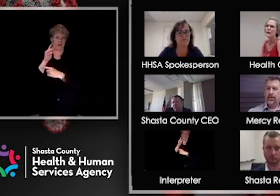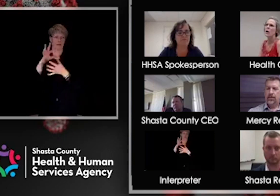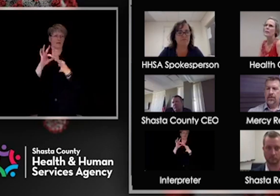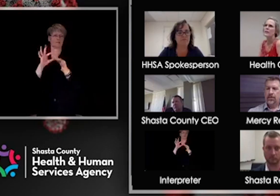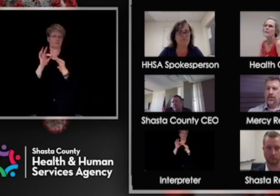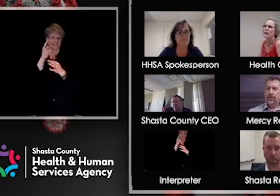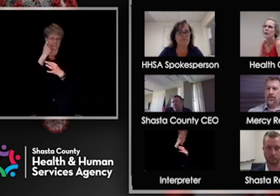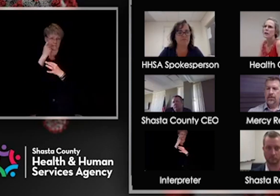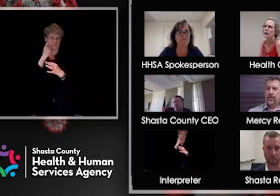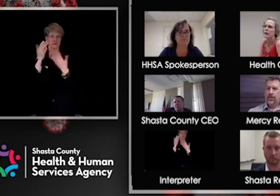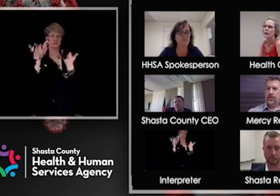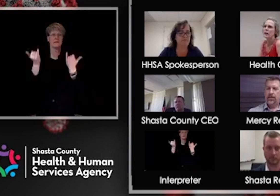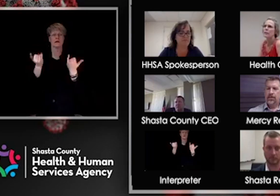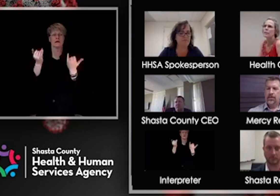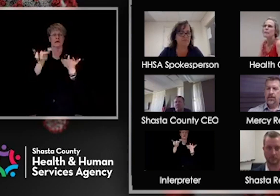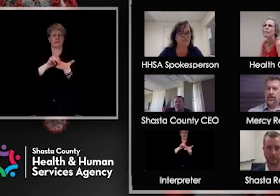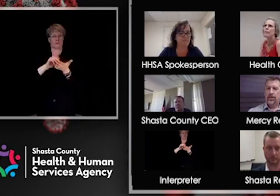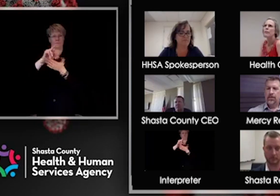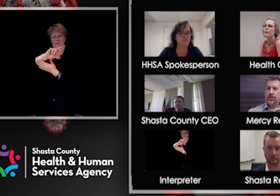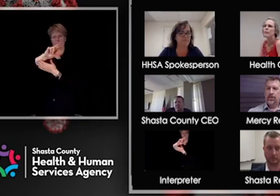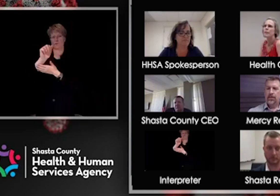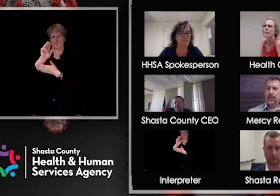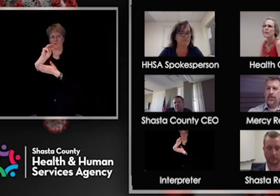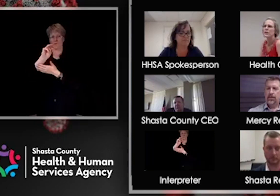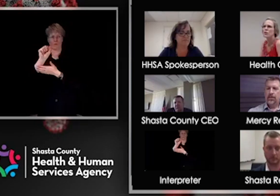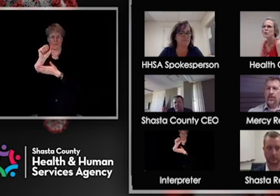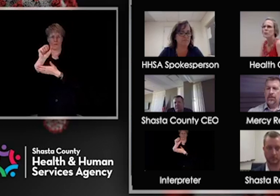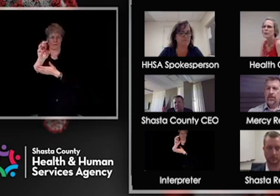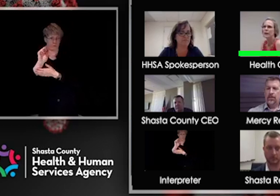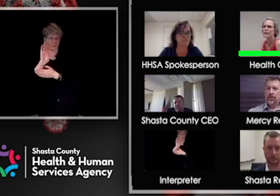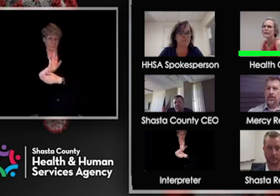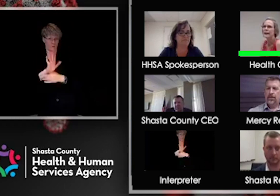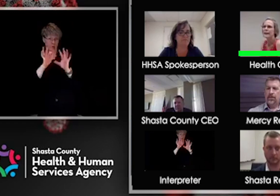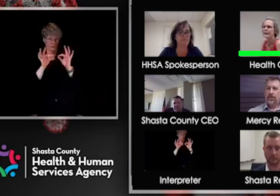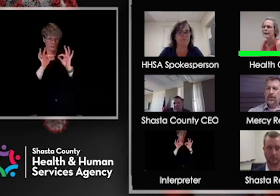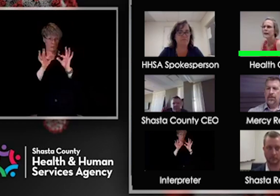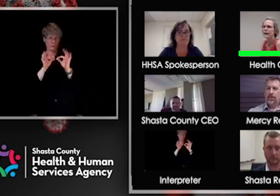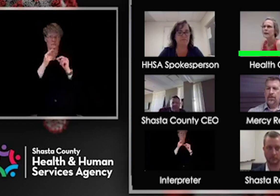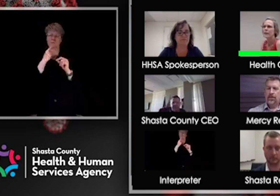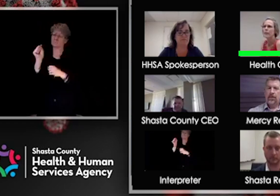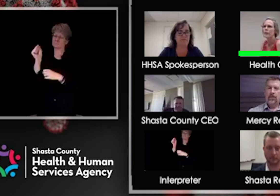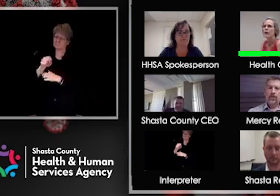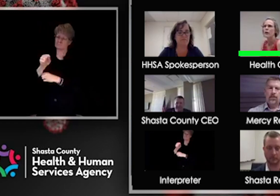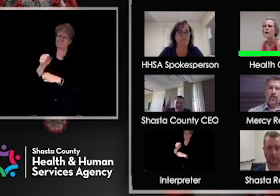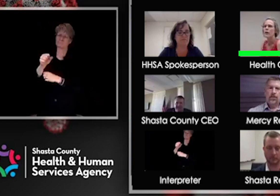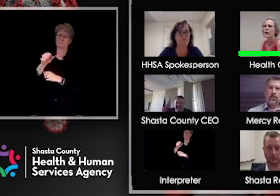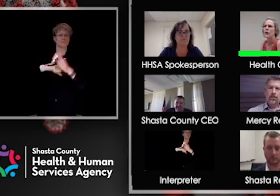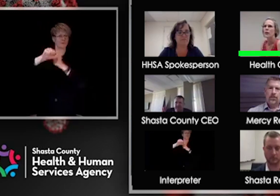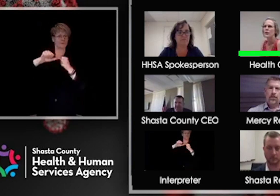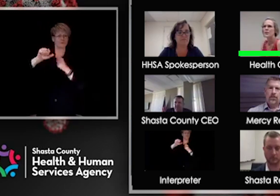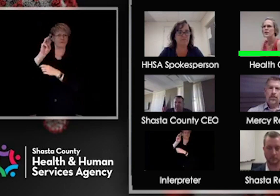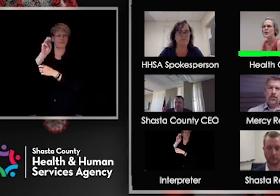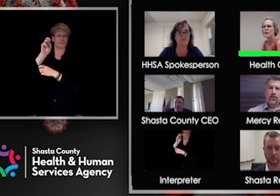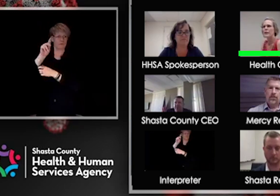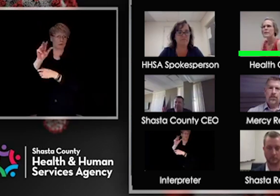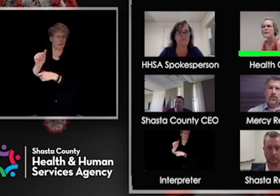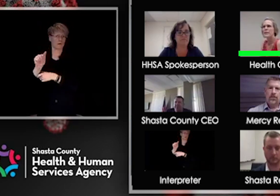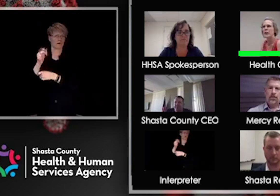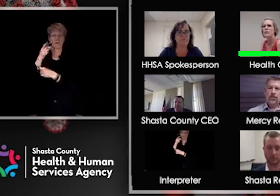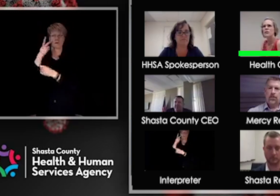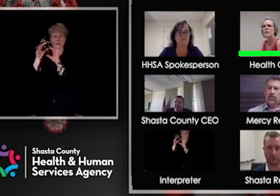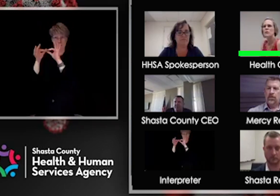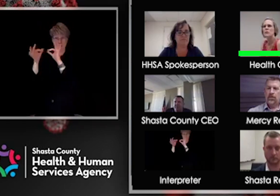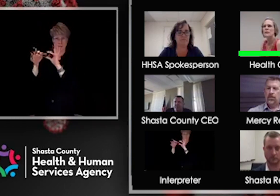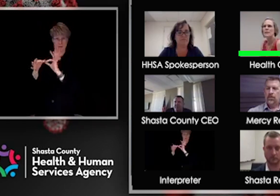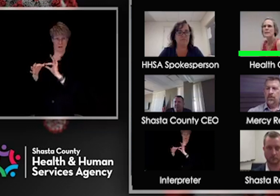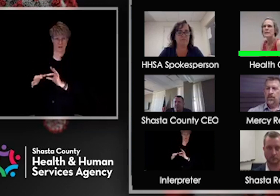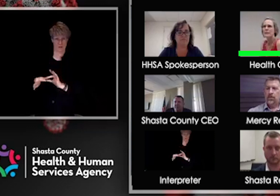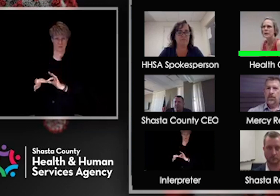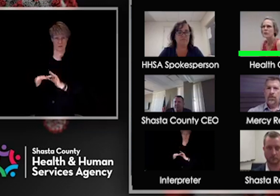There have been comments on social media. There’s been sharing of emails. So, we get